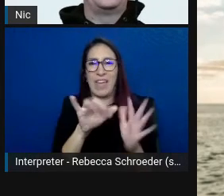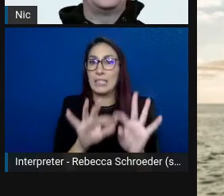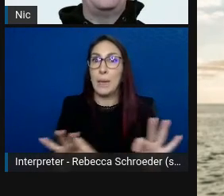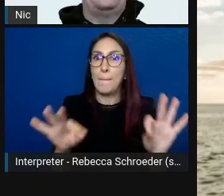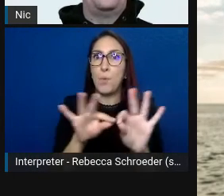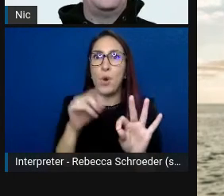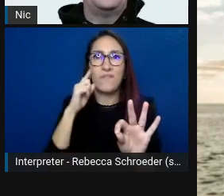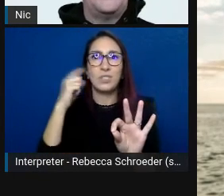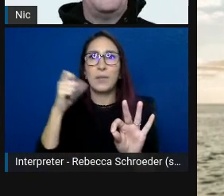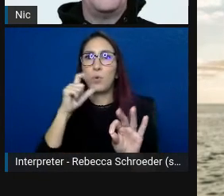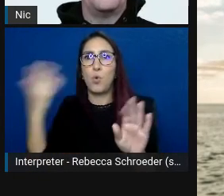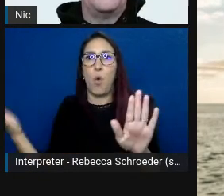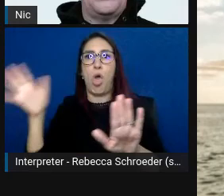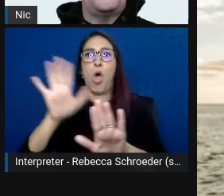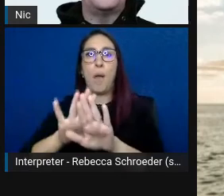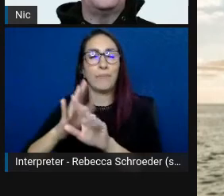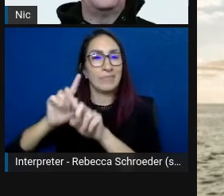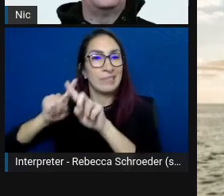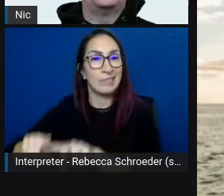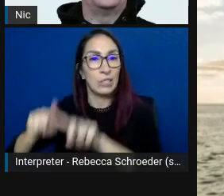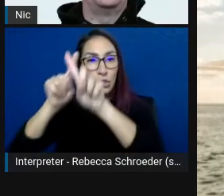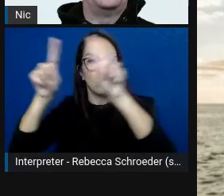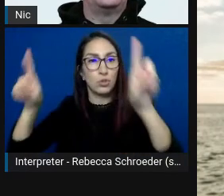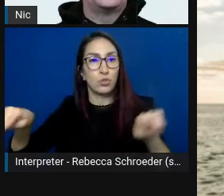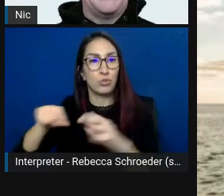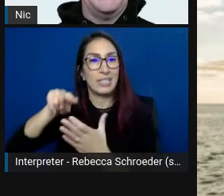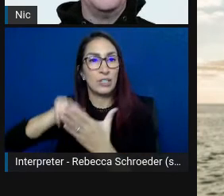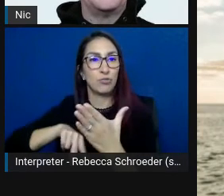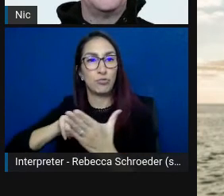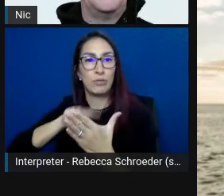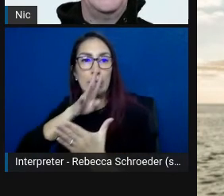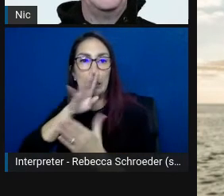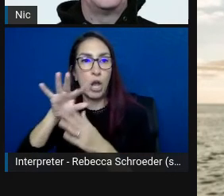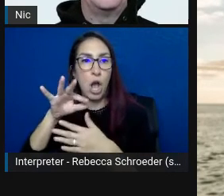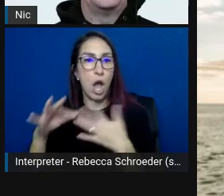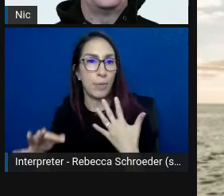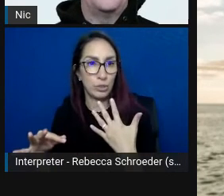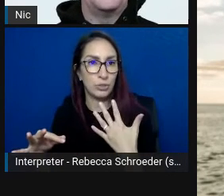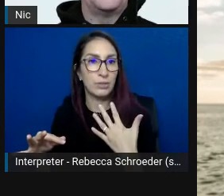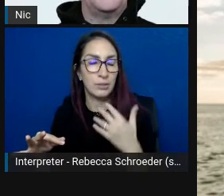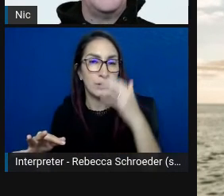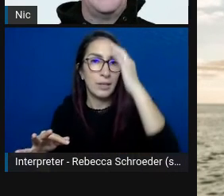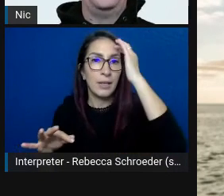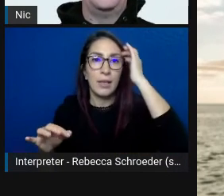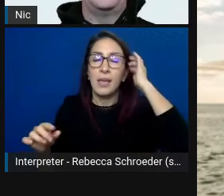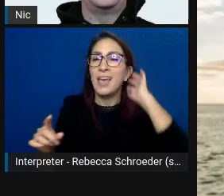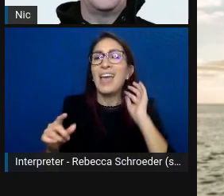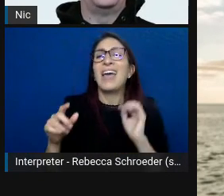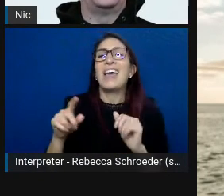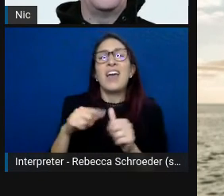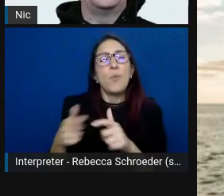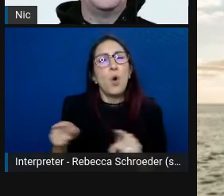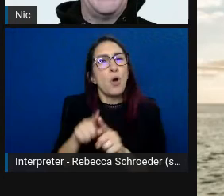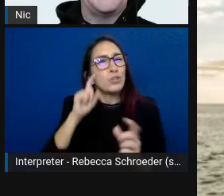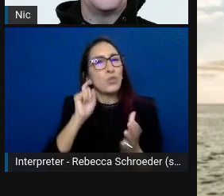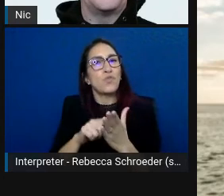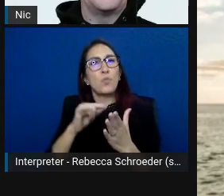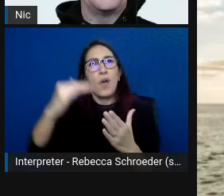Self-aware champions will also know where their knowledge ends and is getting stretched and when it's time to call in experts.